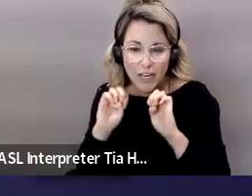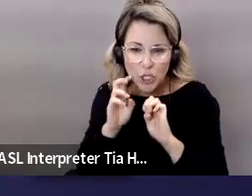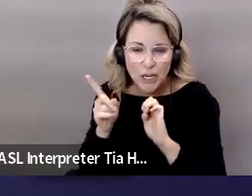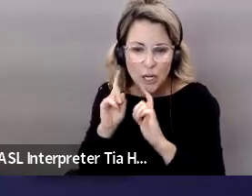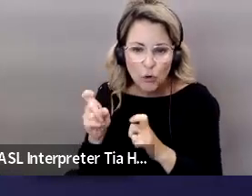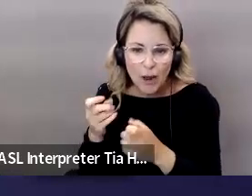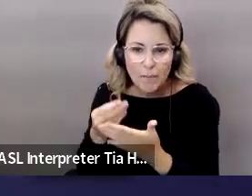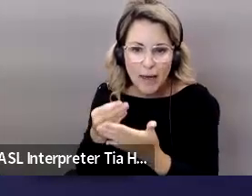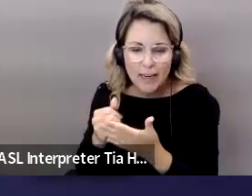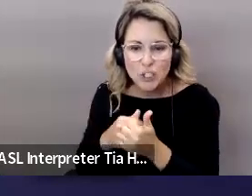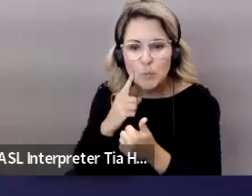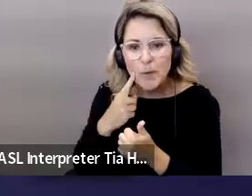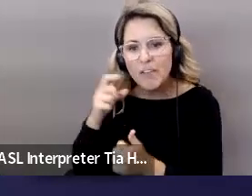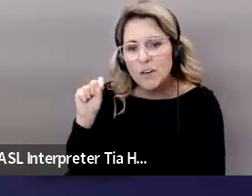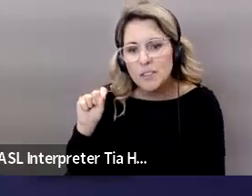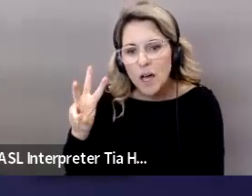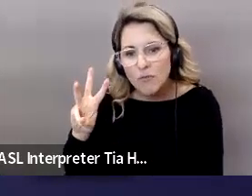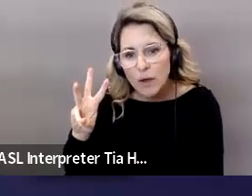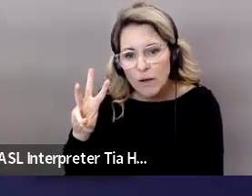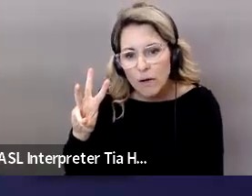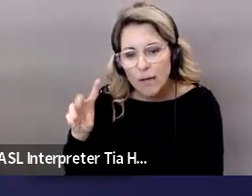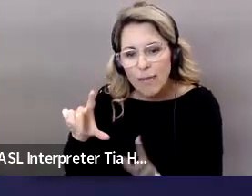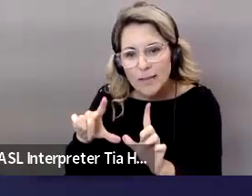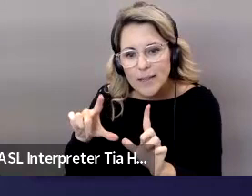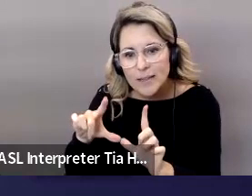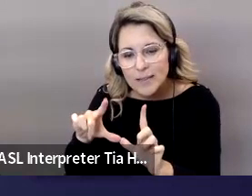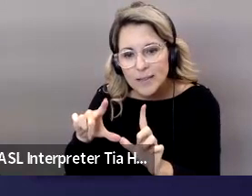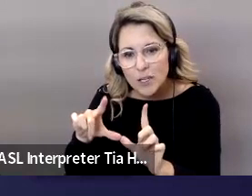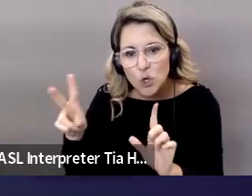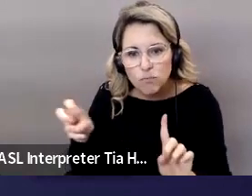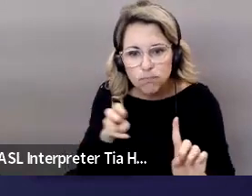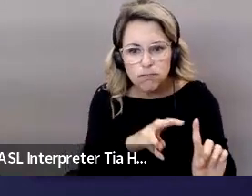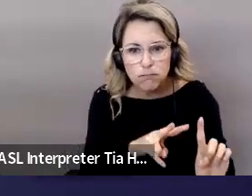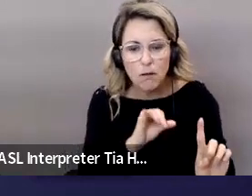time I'm doing something I'm trying to include the software licenses we use for things like